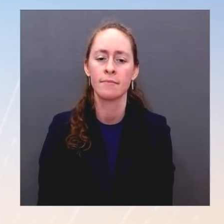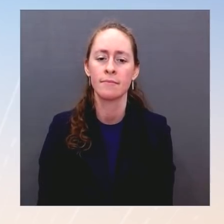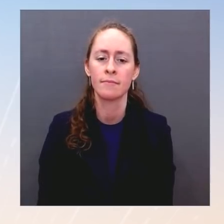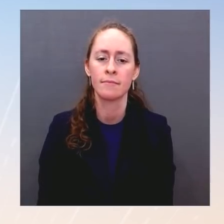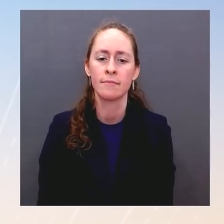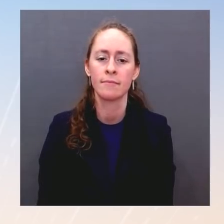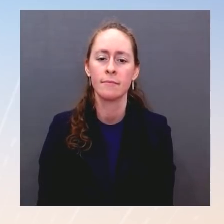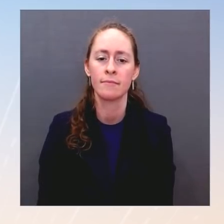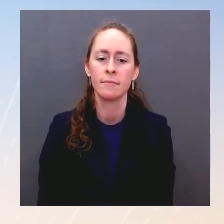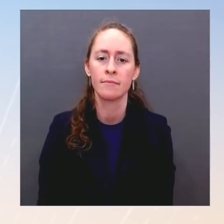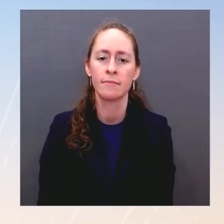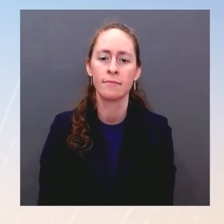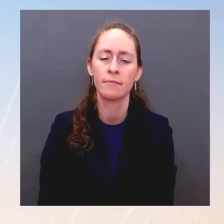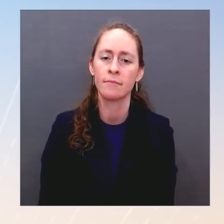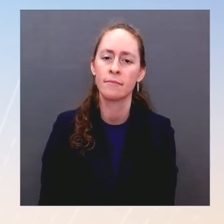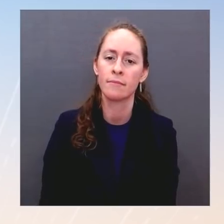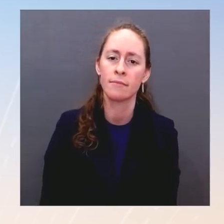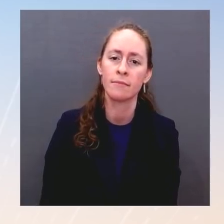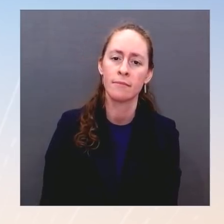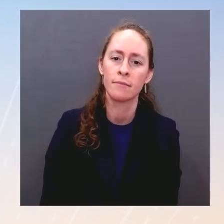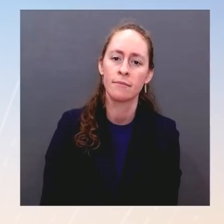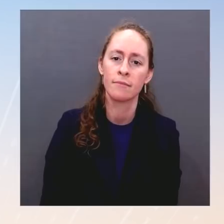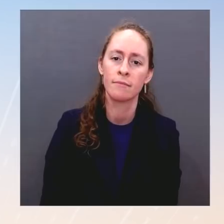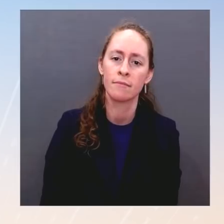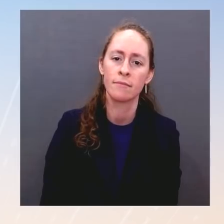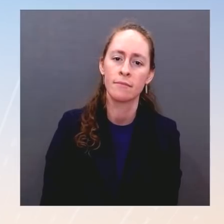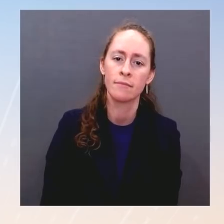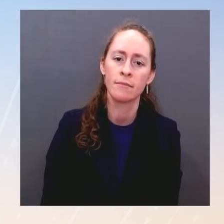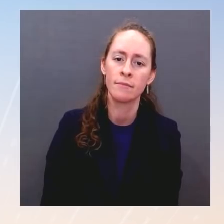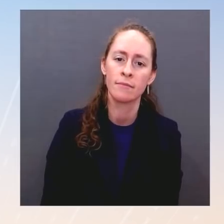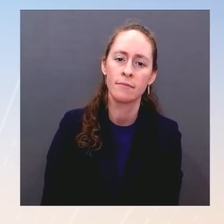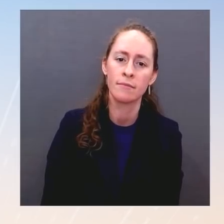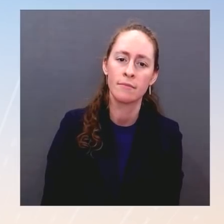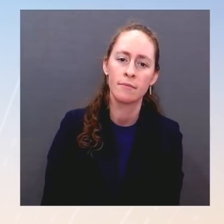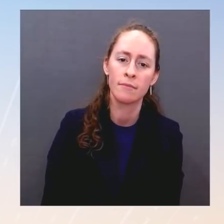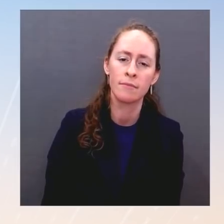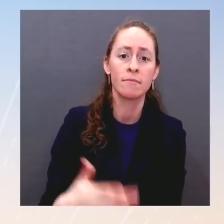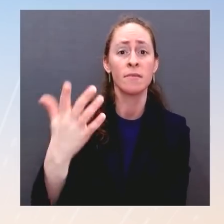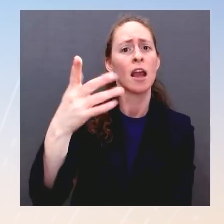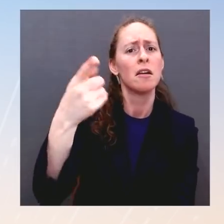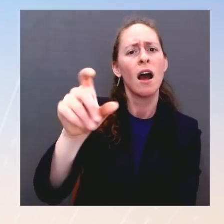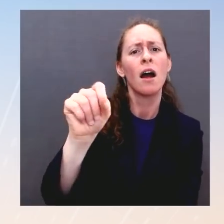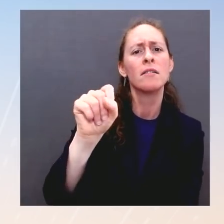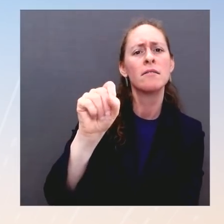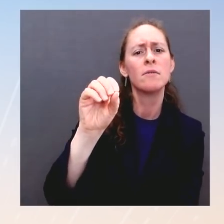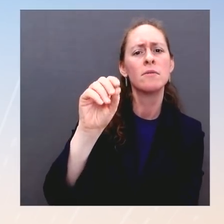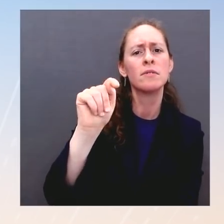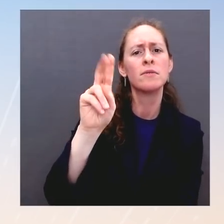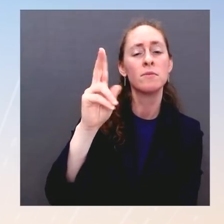But just in general -- now with Ukraine, before that with the Afghanistan withdrawal -- what can the President say to show